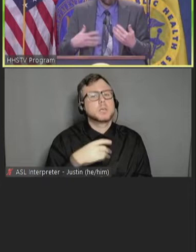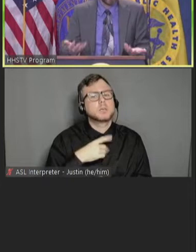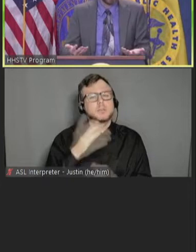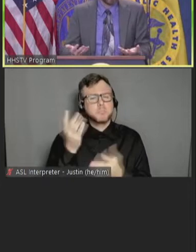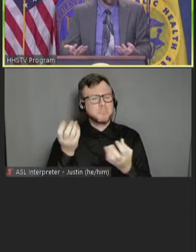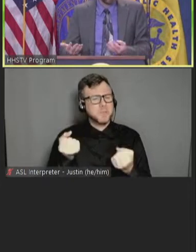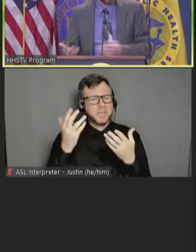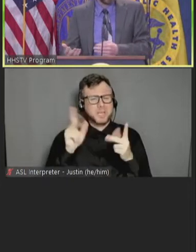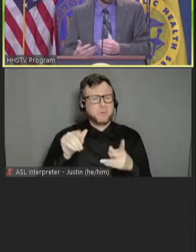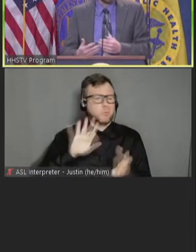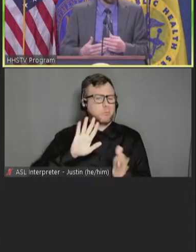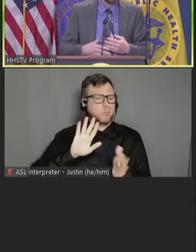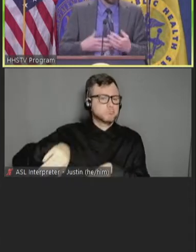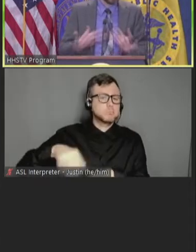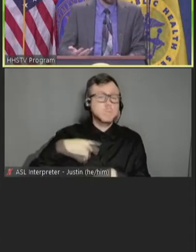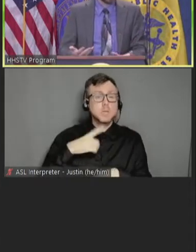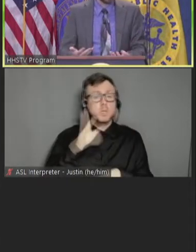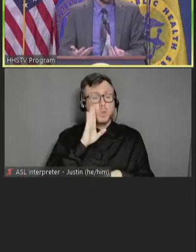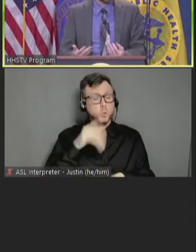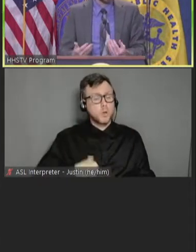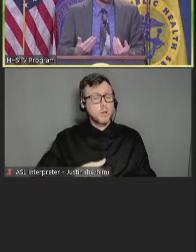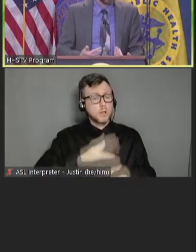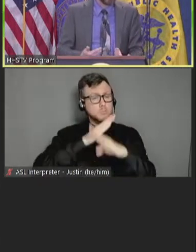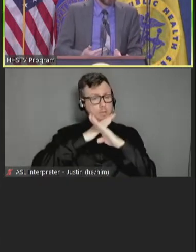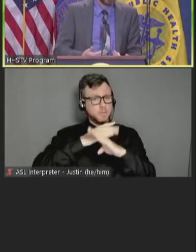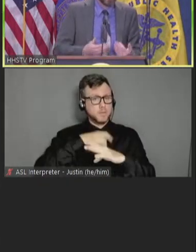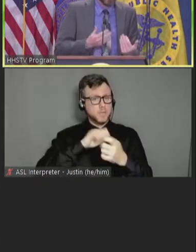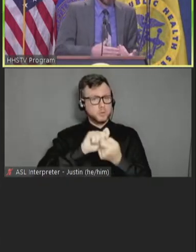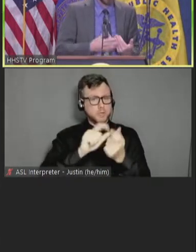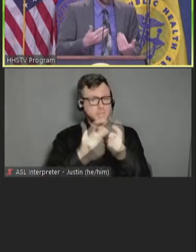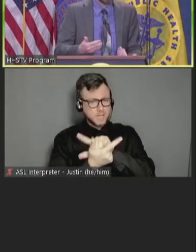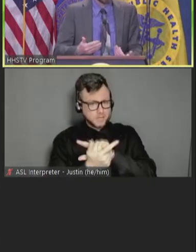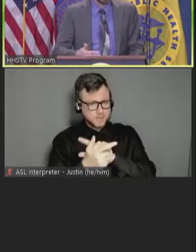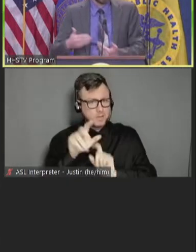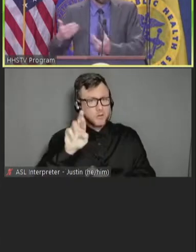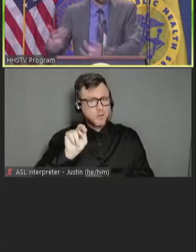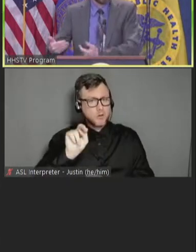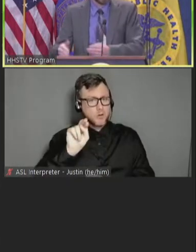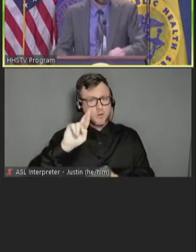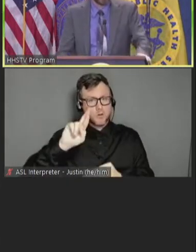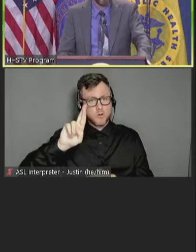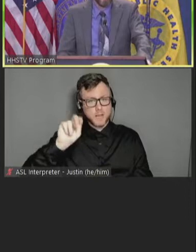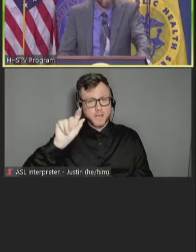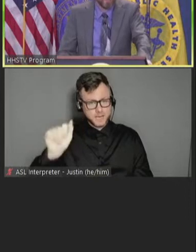do that, you're going to inhibit the translation of that RNA into that protein antigen."